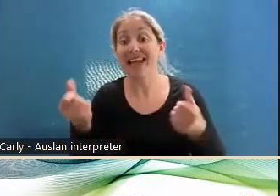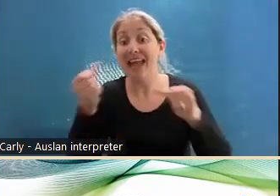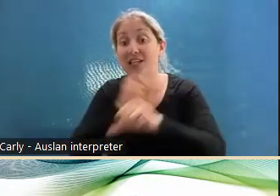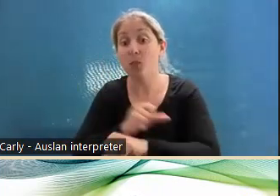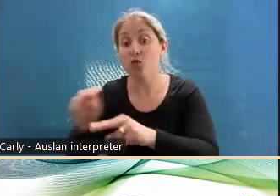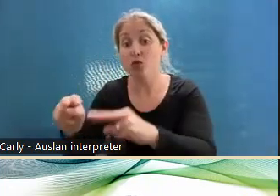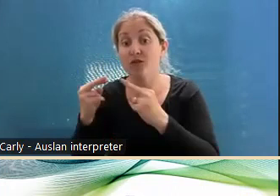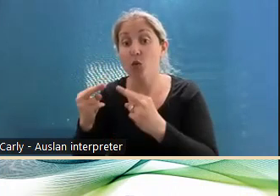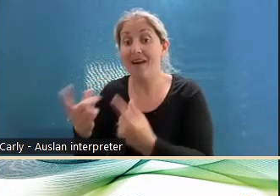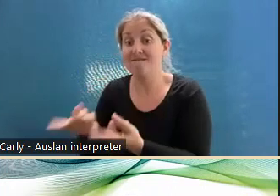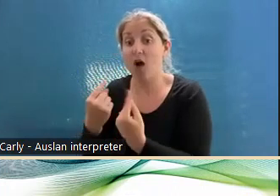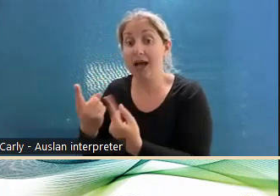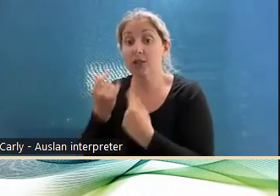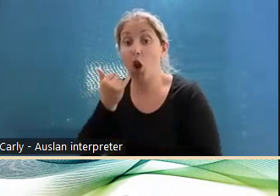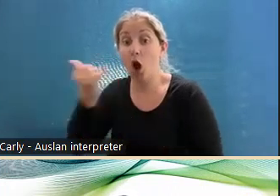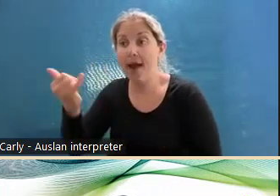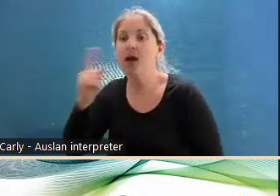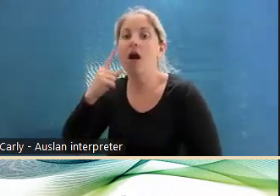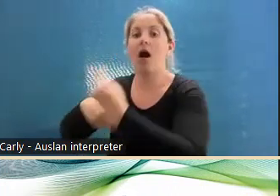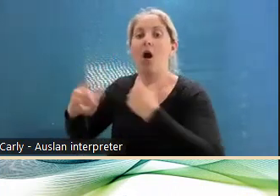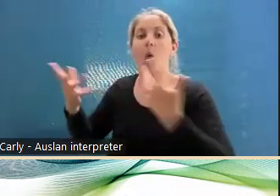line and they can give you assistance connecting to advice.